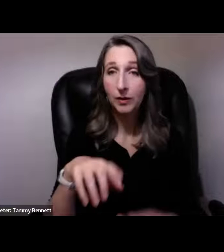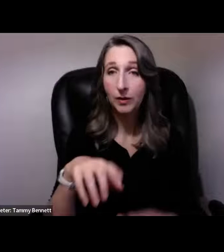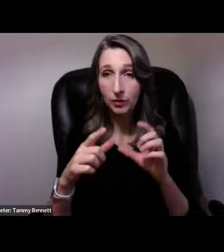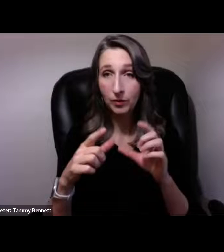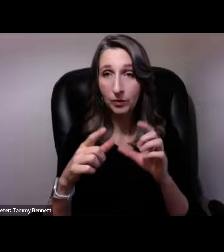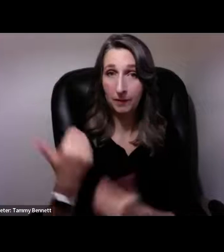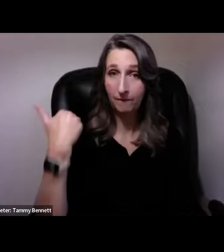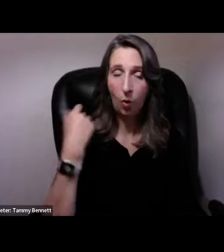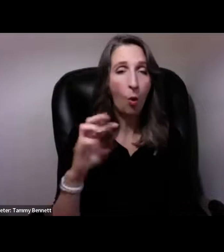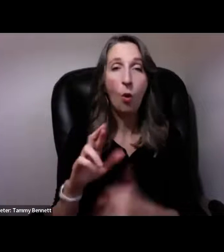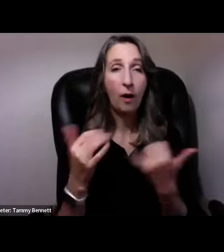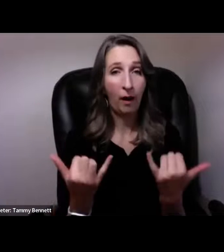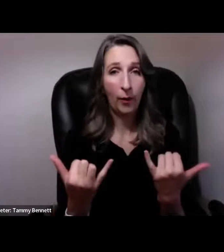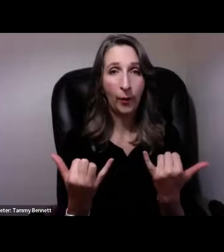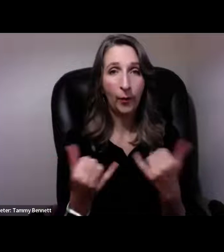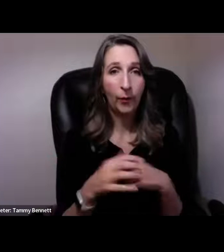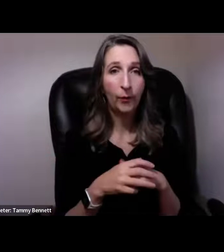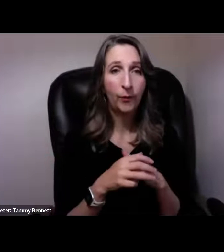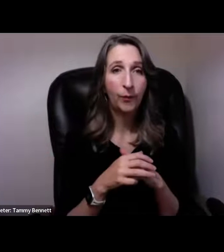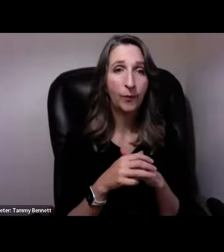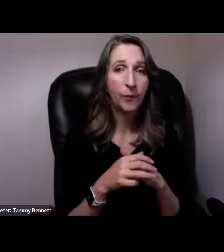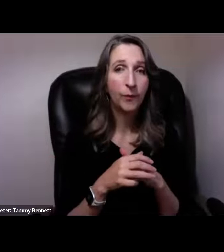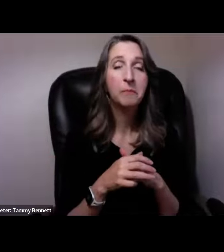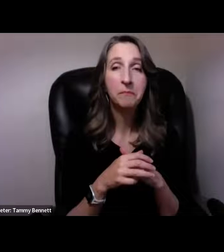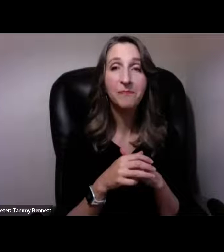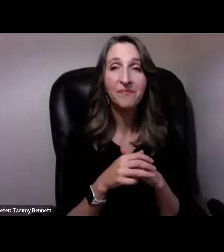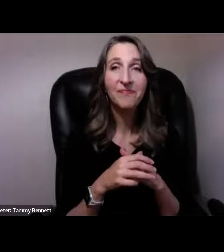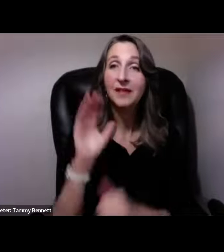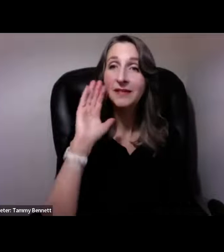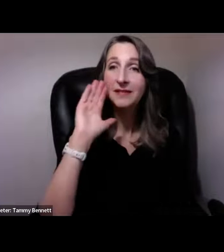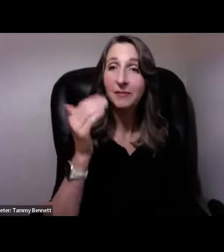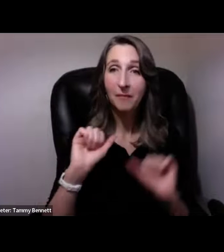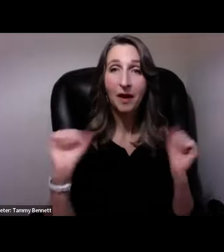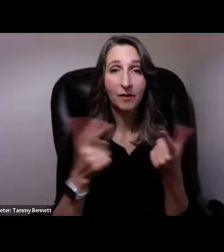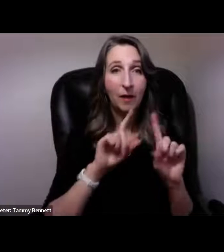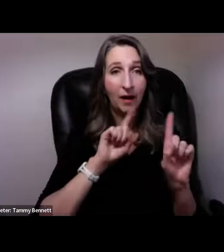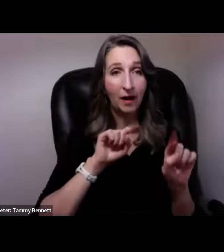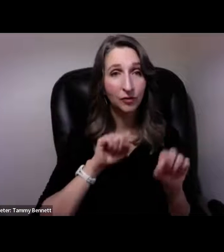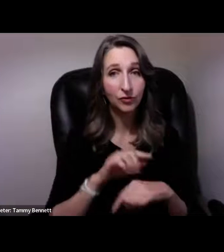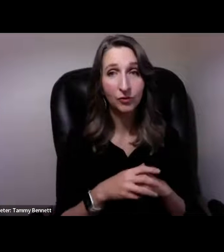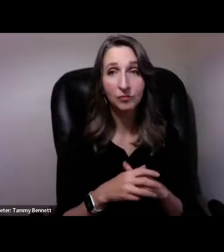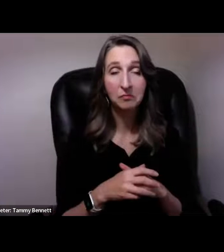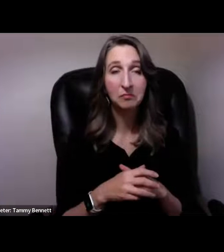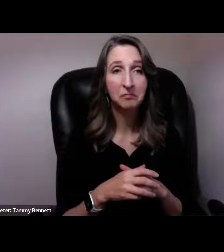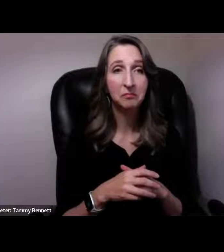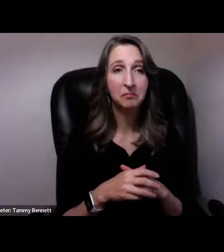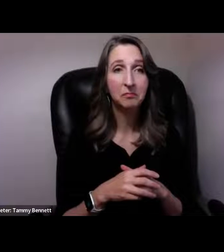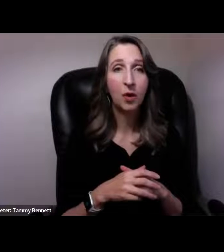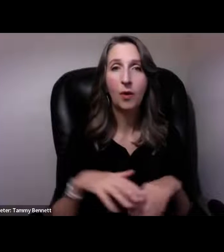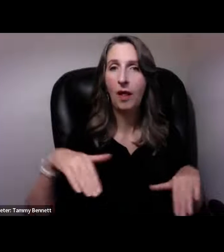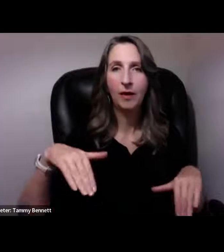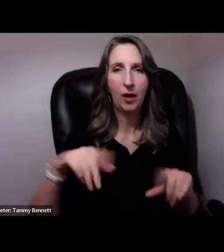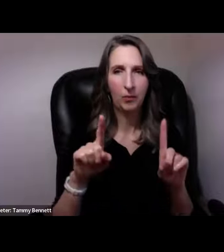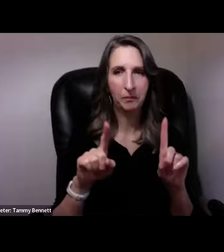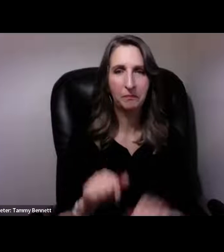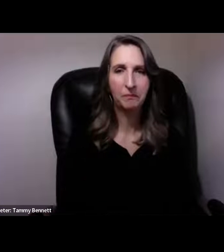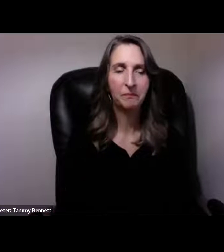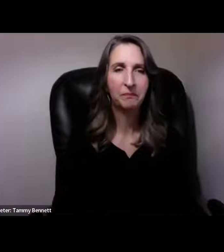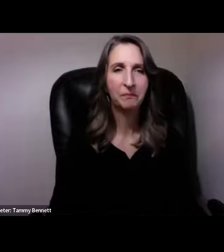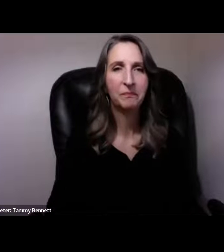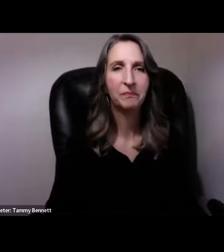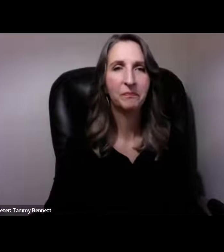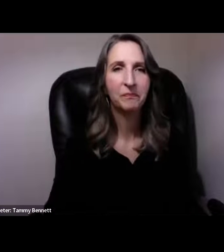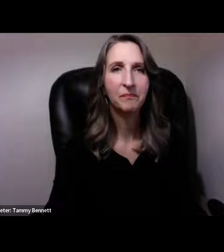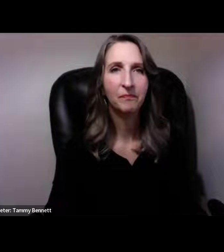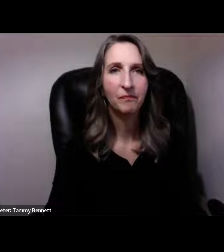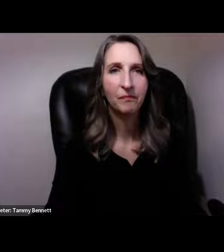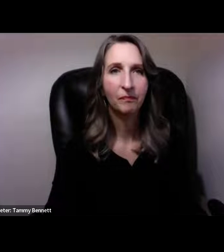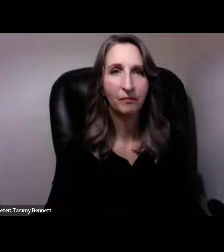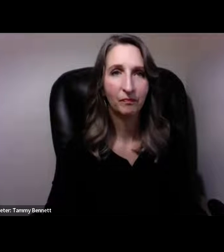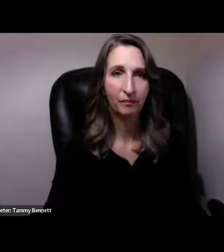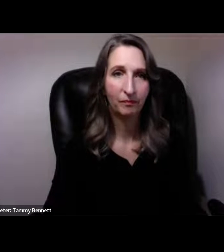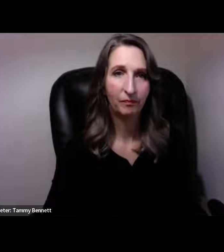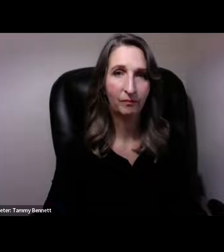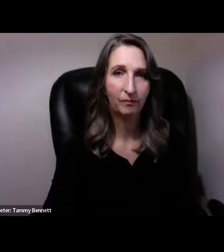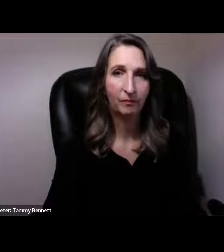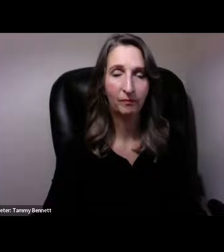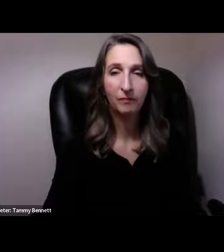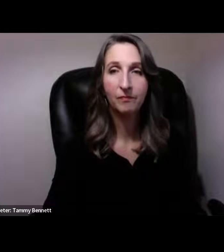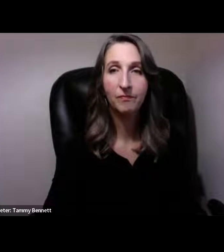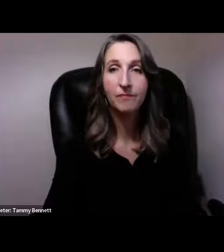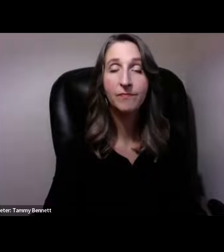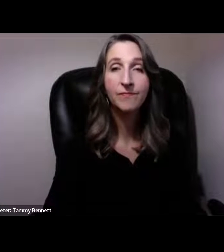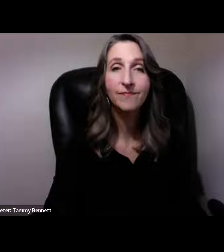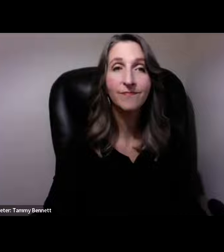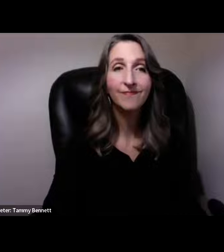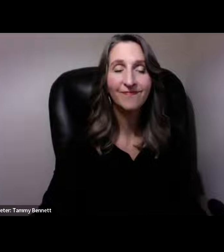Okay. Looks like everybody answered, Nope. not yet. Just a moment.